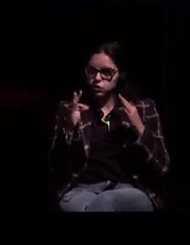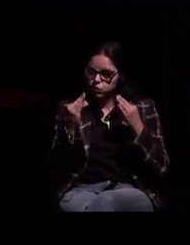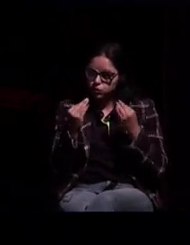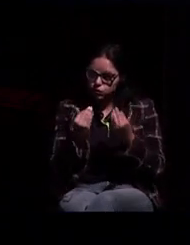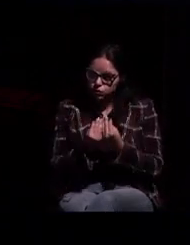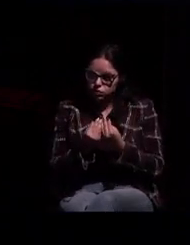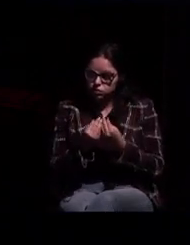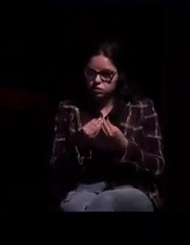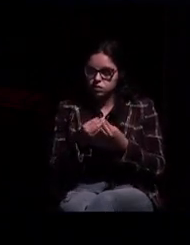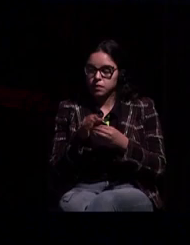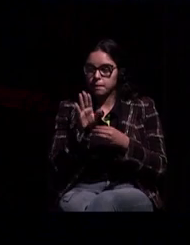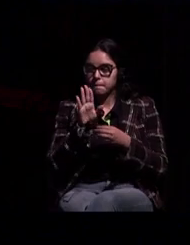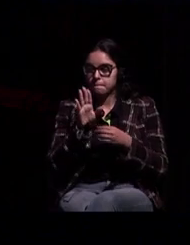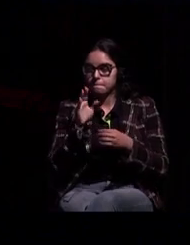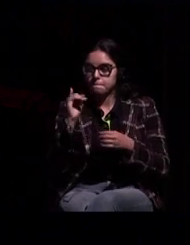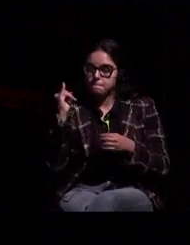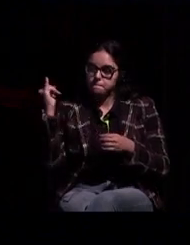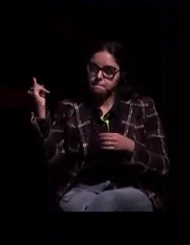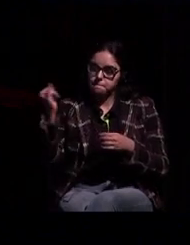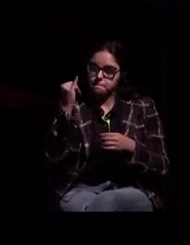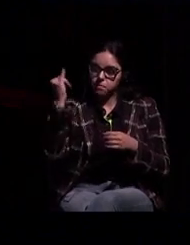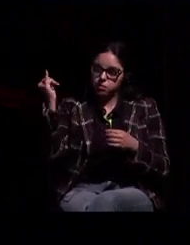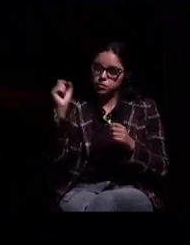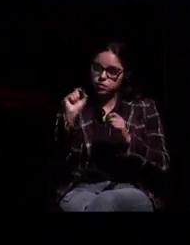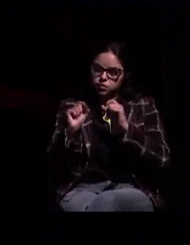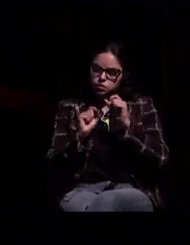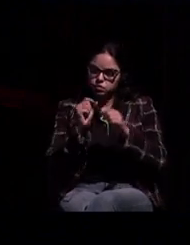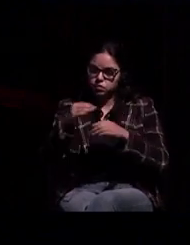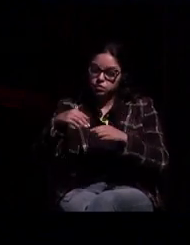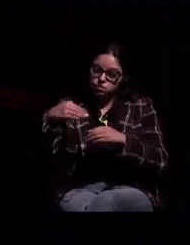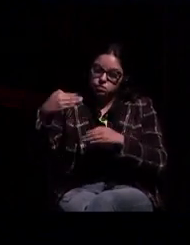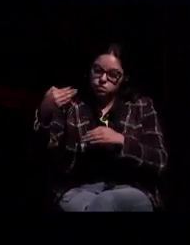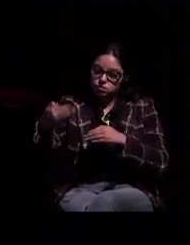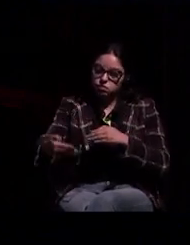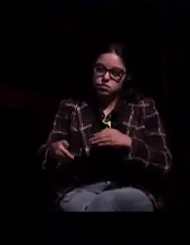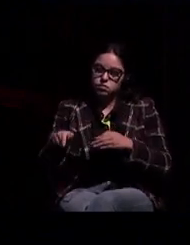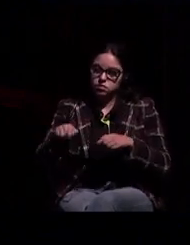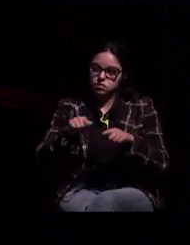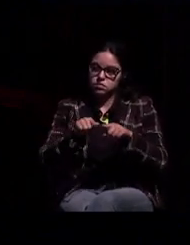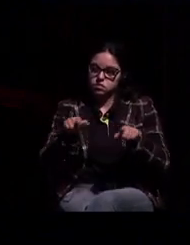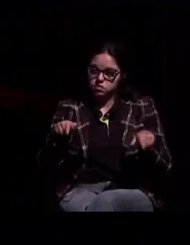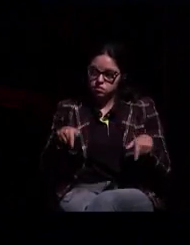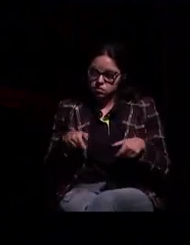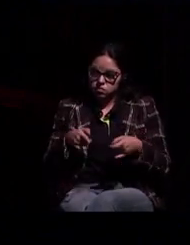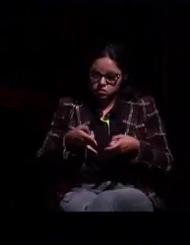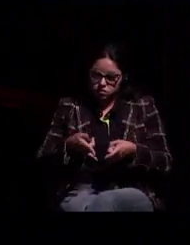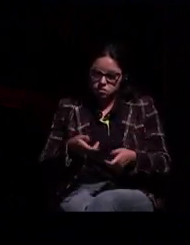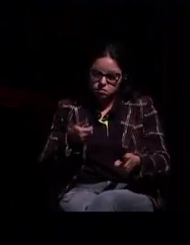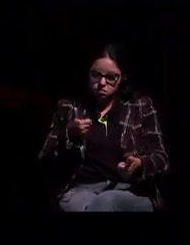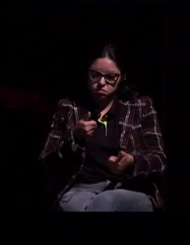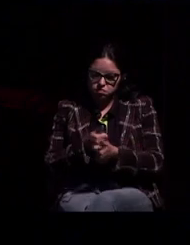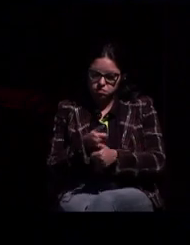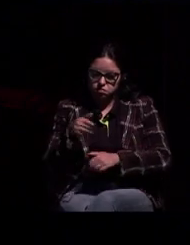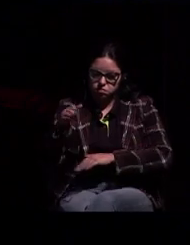What goes on outside the room it is. A city or a beach may be for sale. That is public property